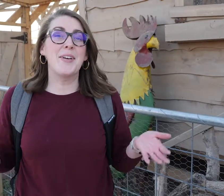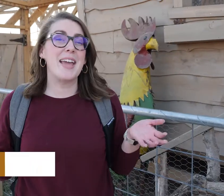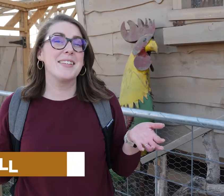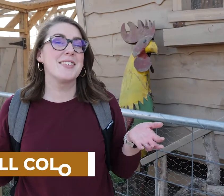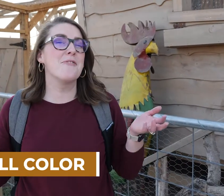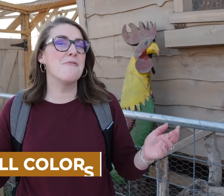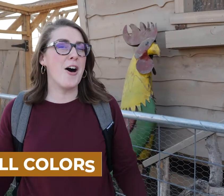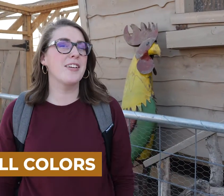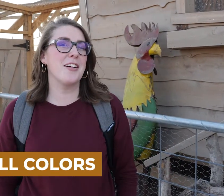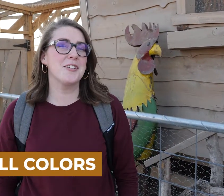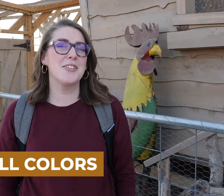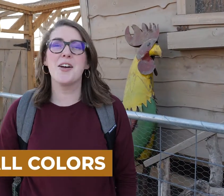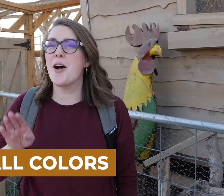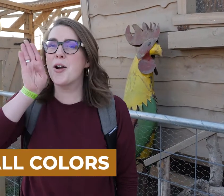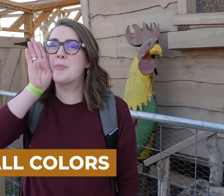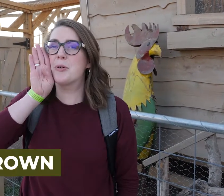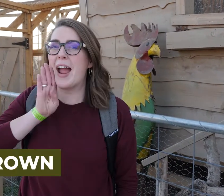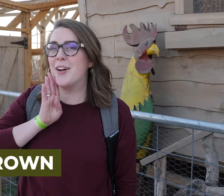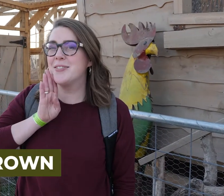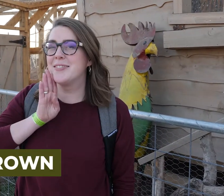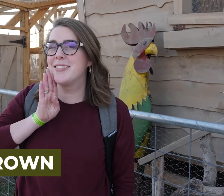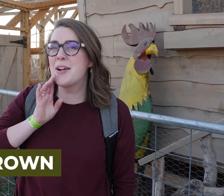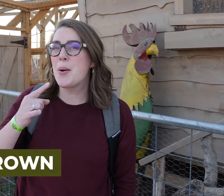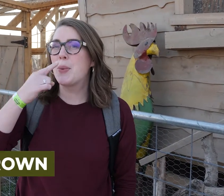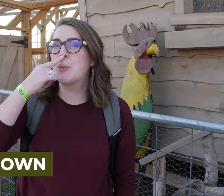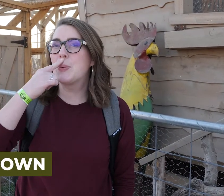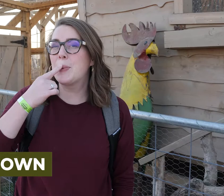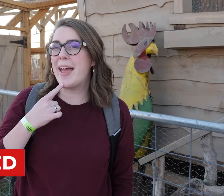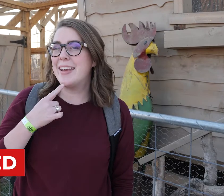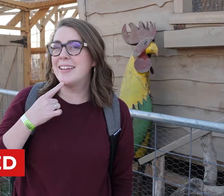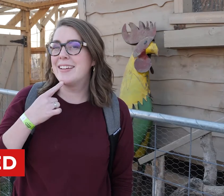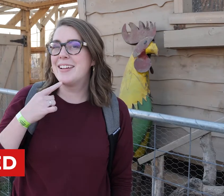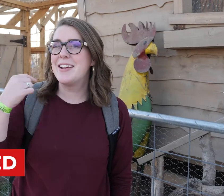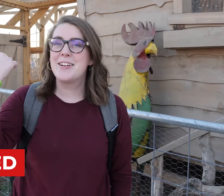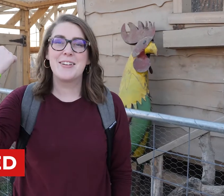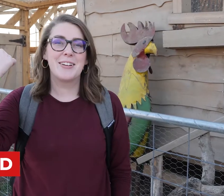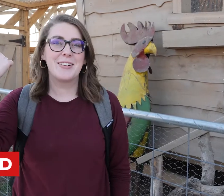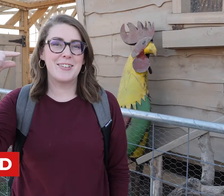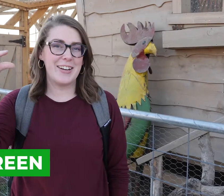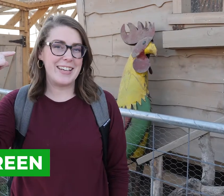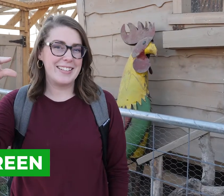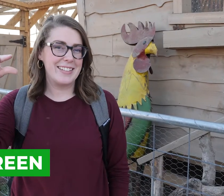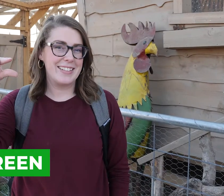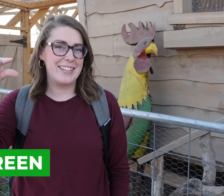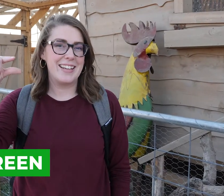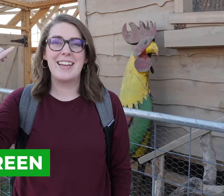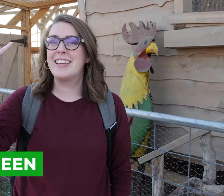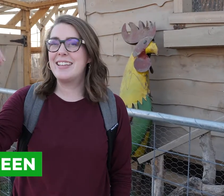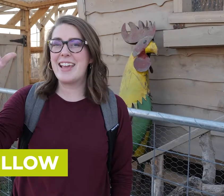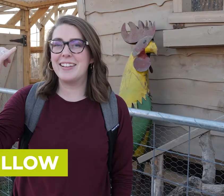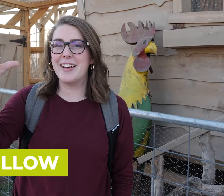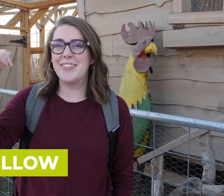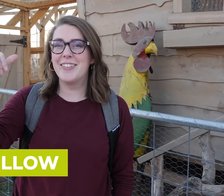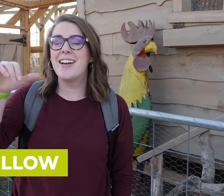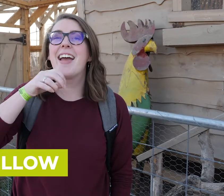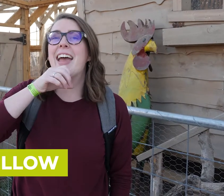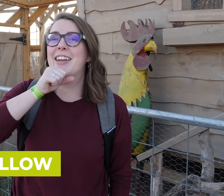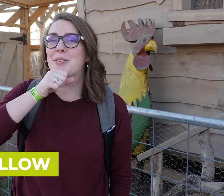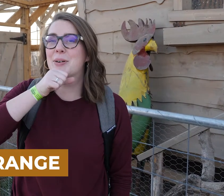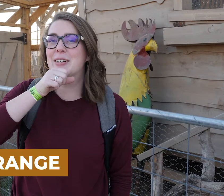Okay some fall colors are BROWN RED GREEN YELLOW and ORANGE